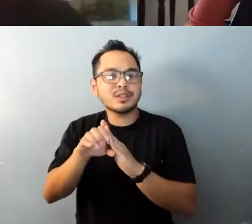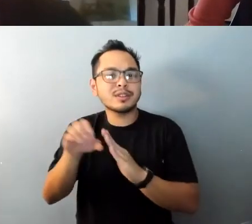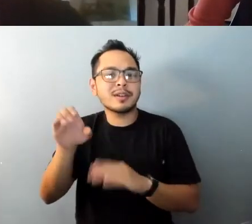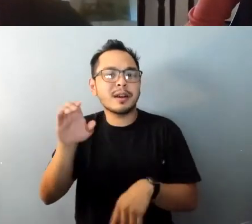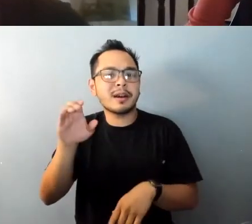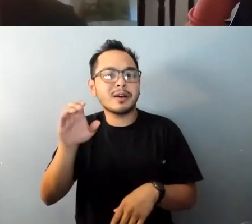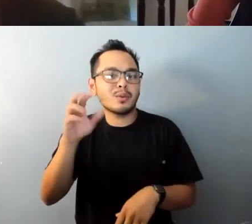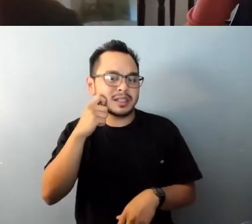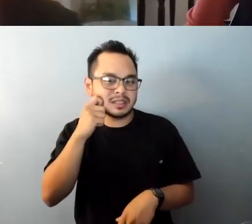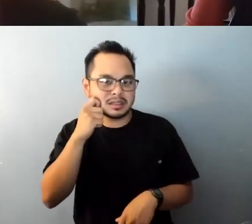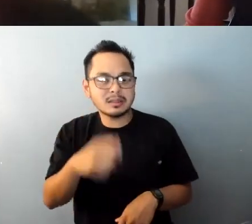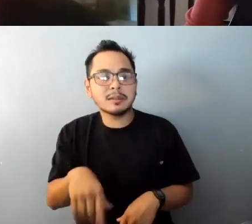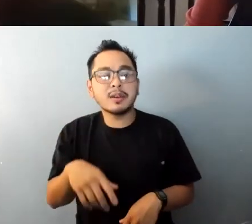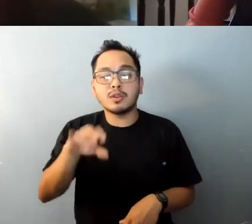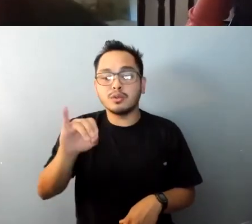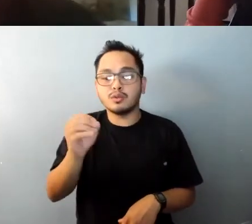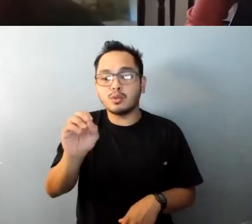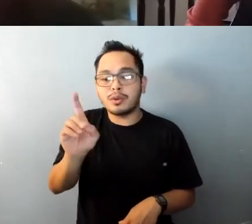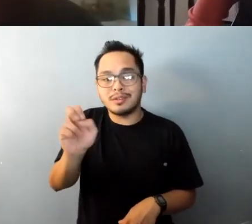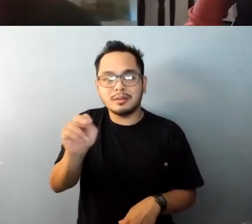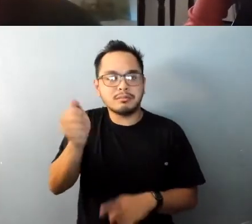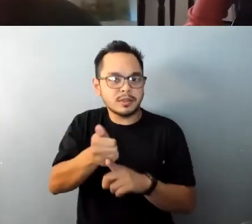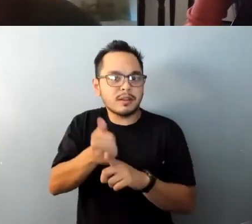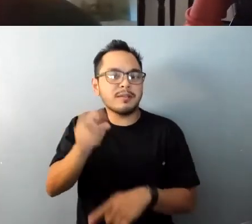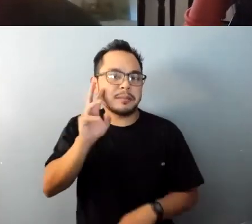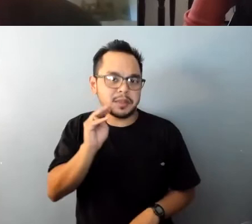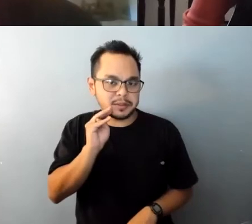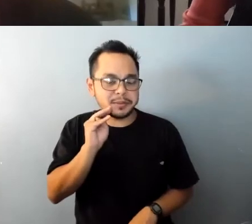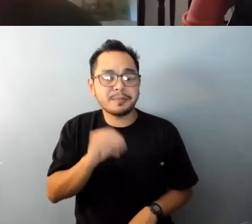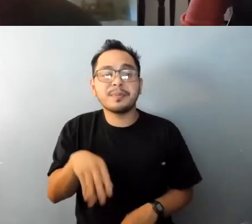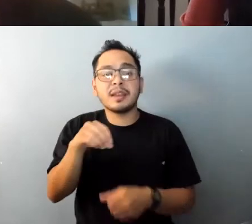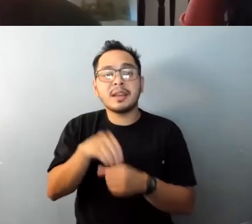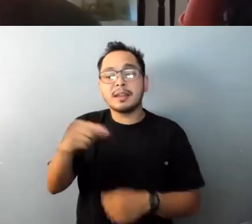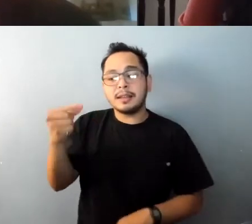Jordan, obviously is adopted but interestingly, a Gatsby in the text it says that he has 1/2